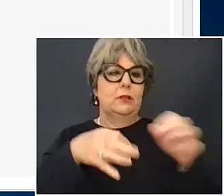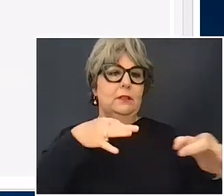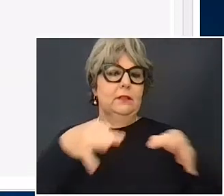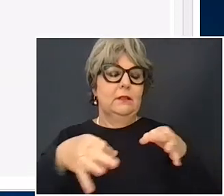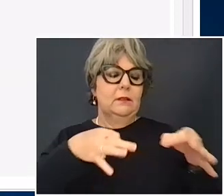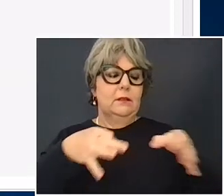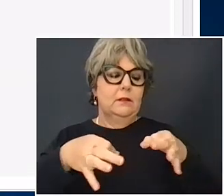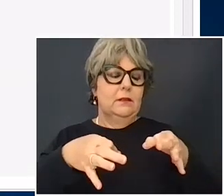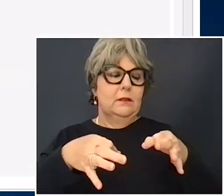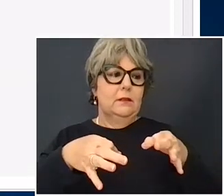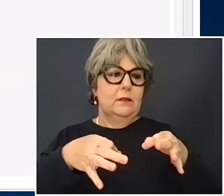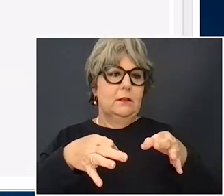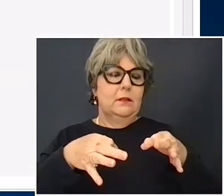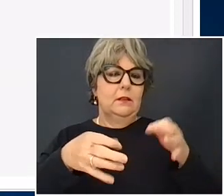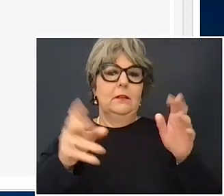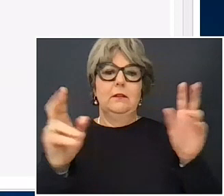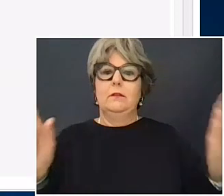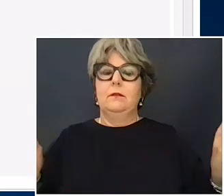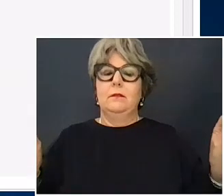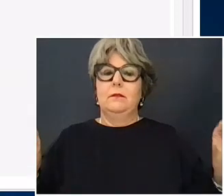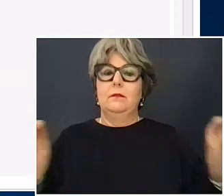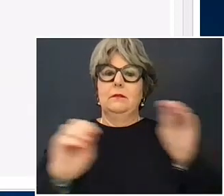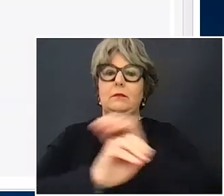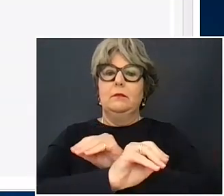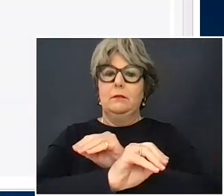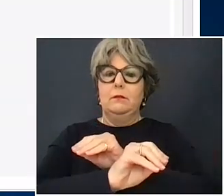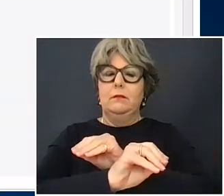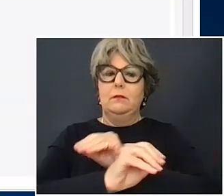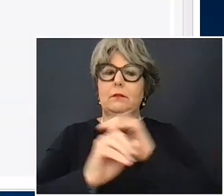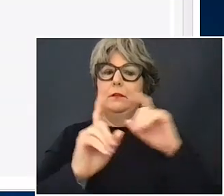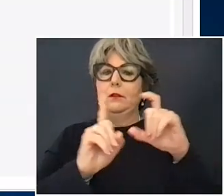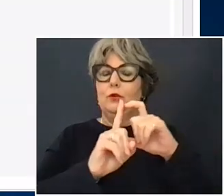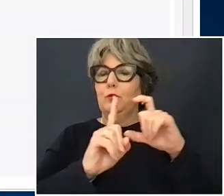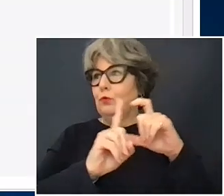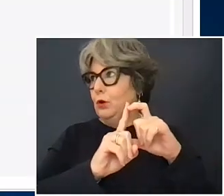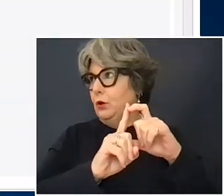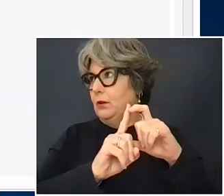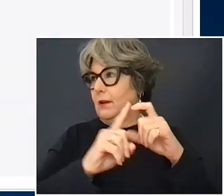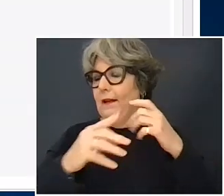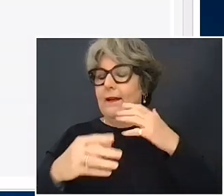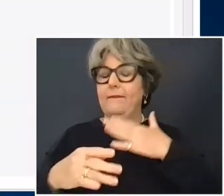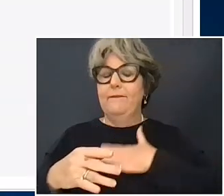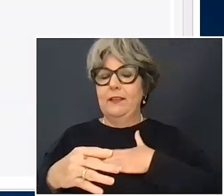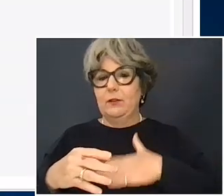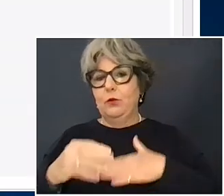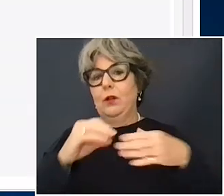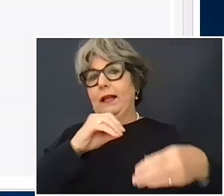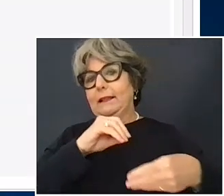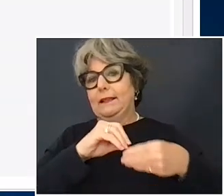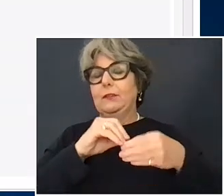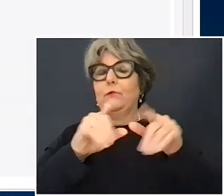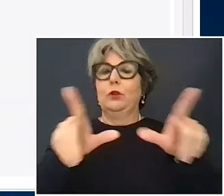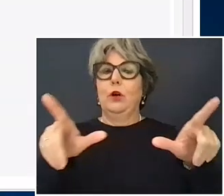you switch the order in which these words appear, physical additional location, I think is very clear and doesn't require